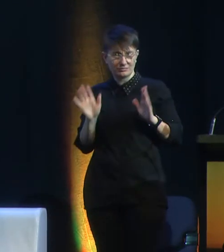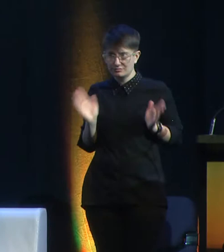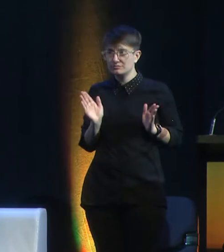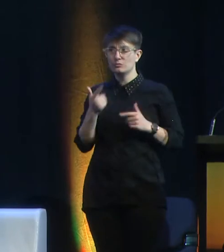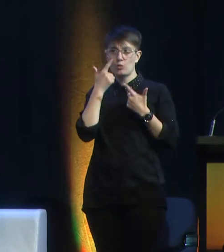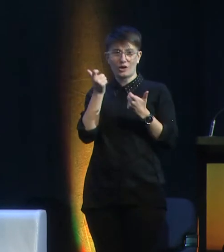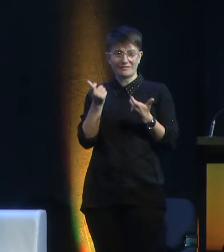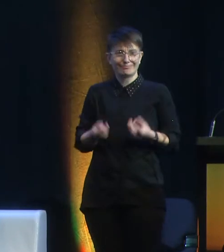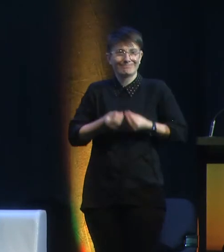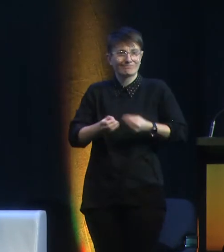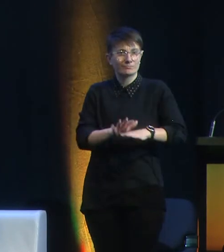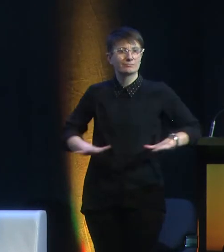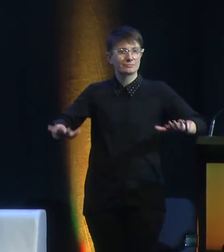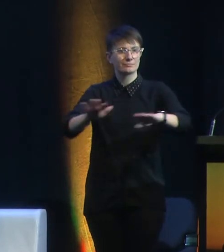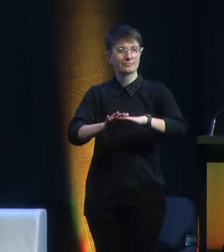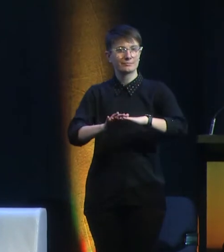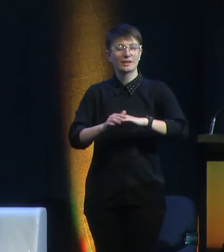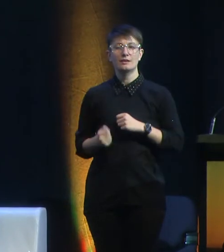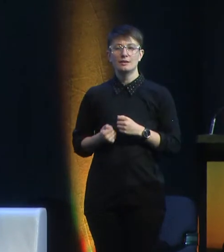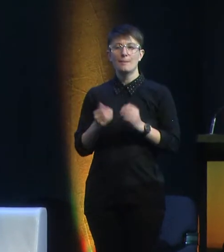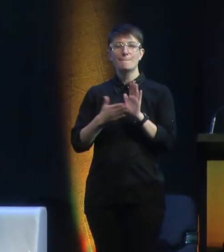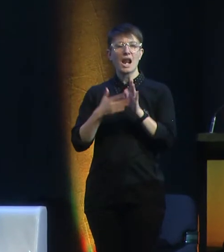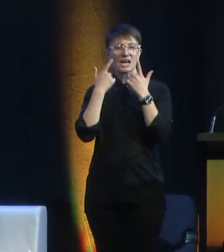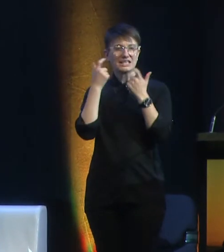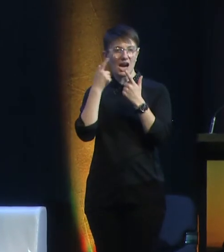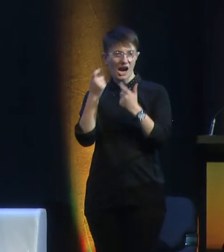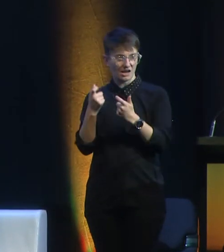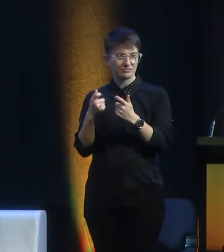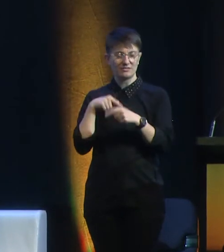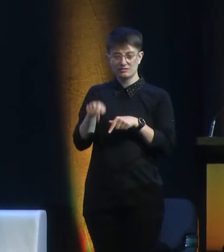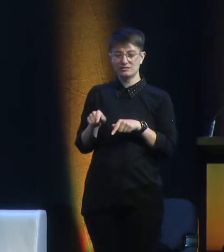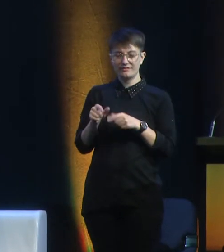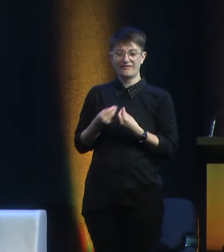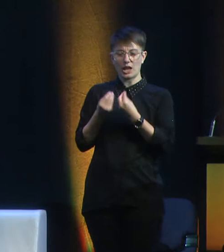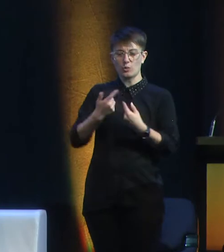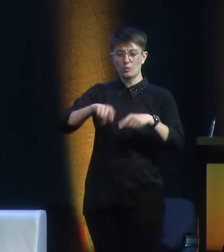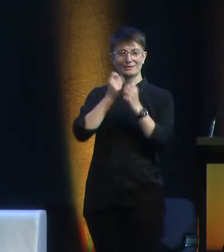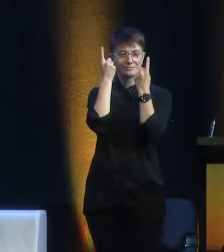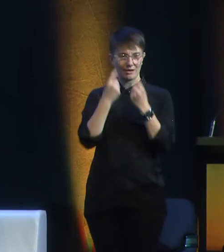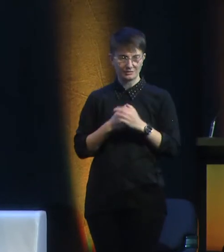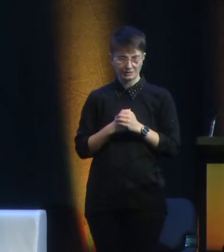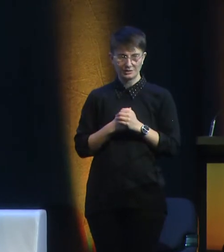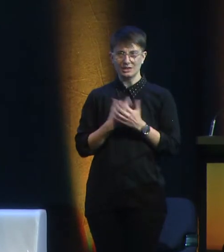understand, manaakitanga, it's a value that we all understand, I think it's a community